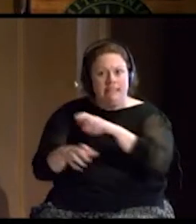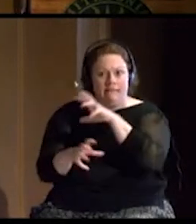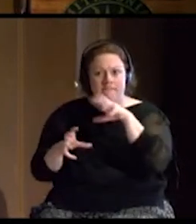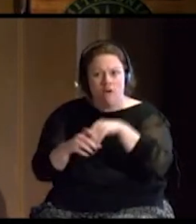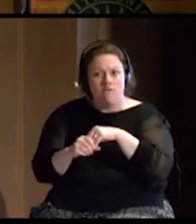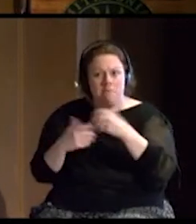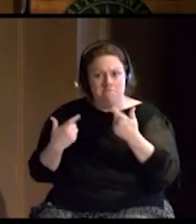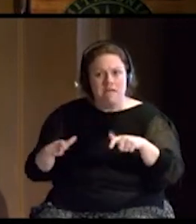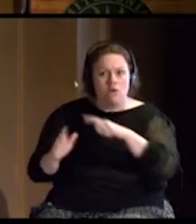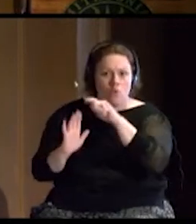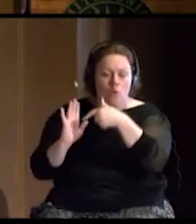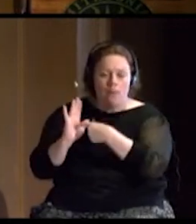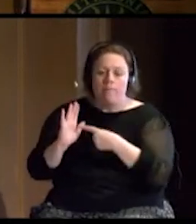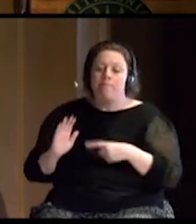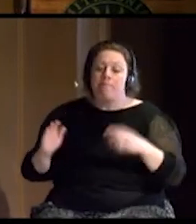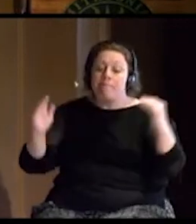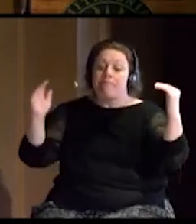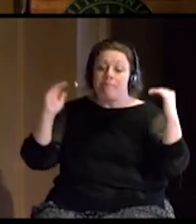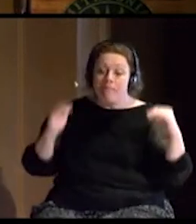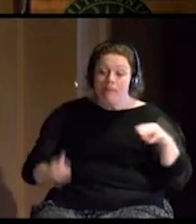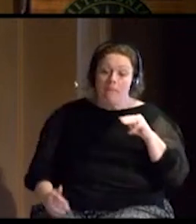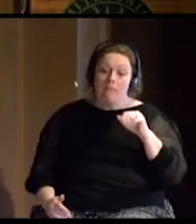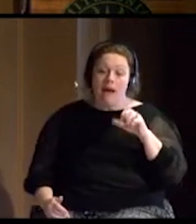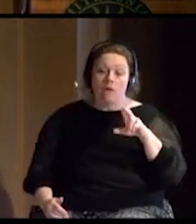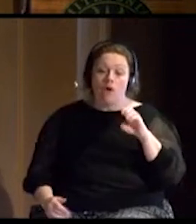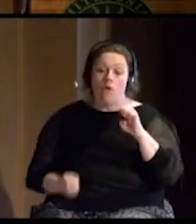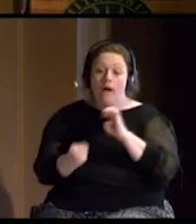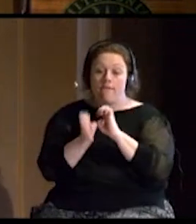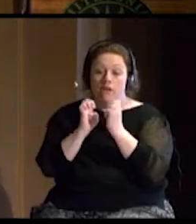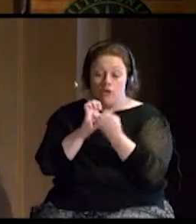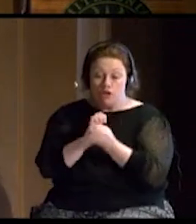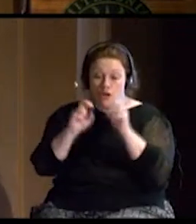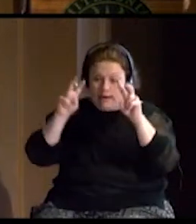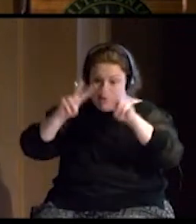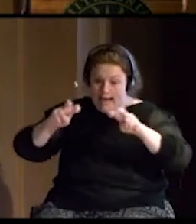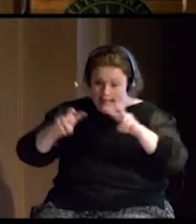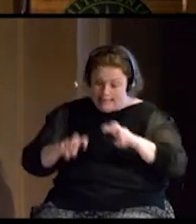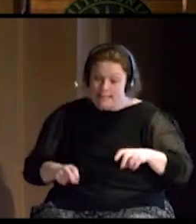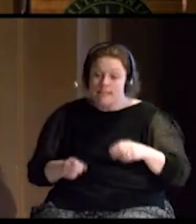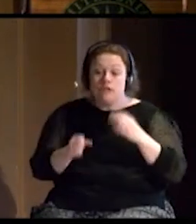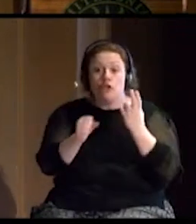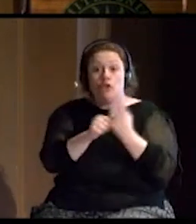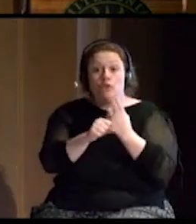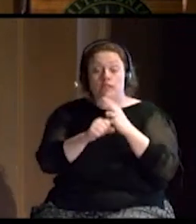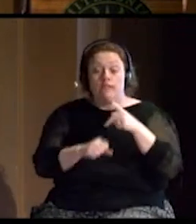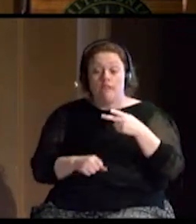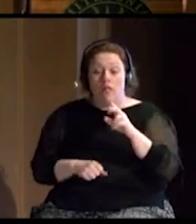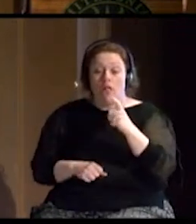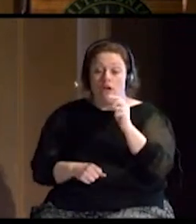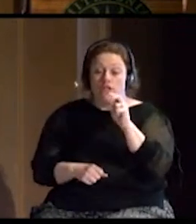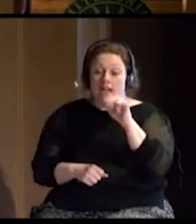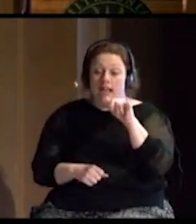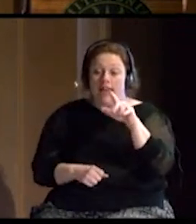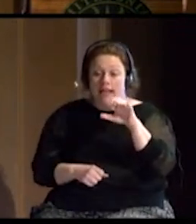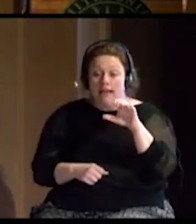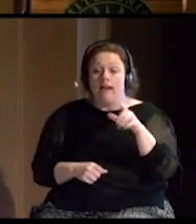Now, to address macroevolutionary questions with phylogenies, we use phylogenetic comparative methods, or PCMs.